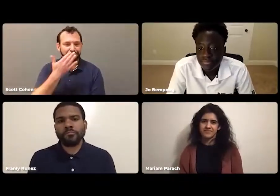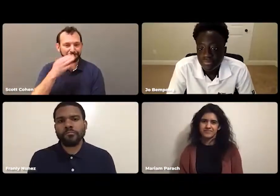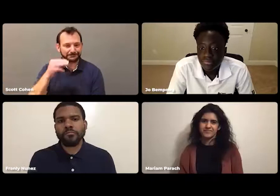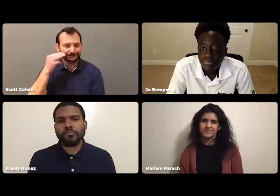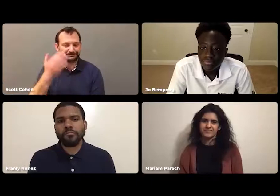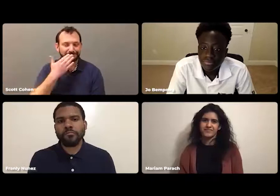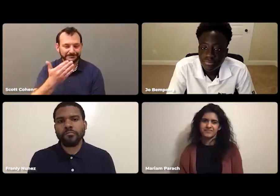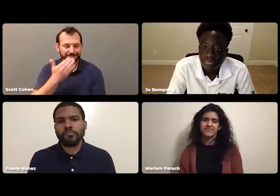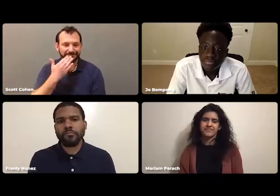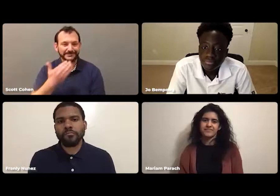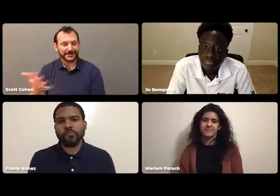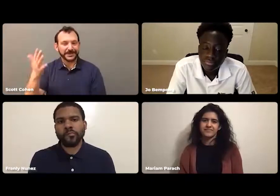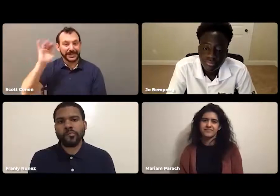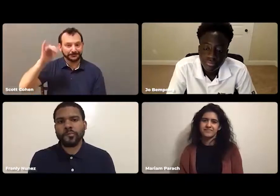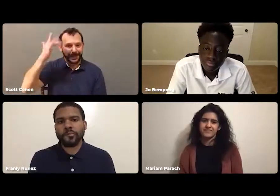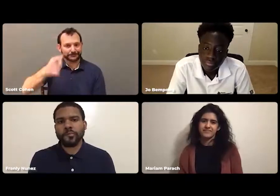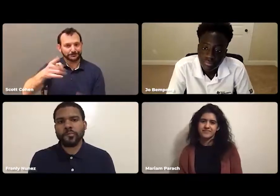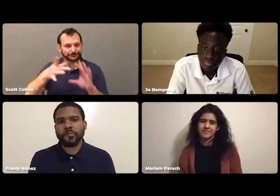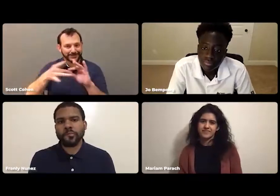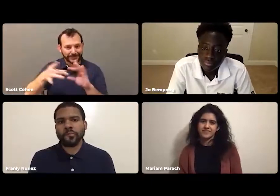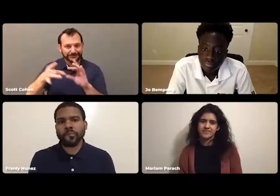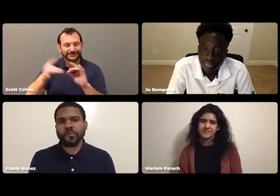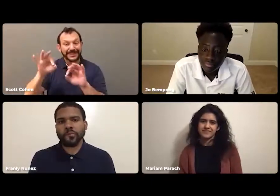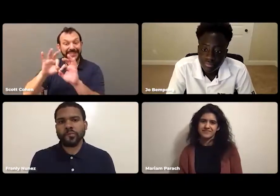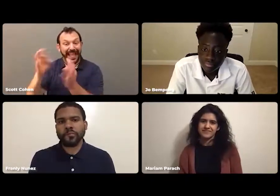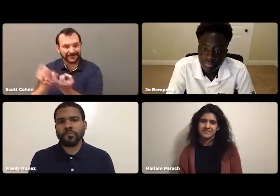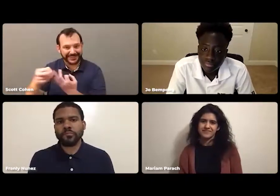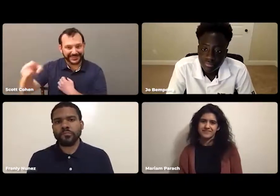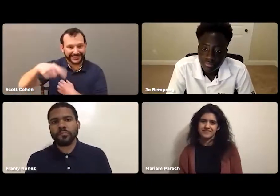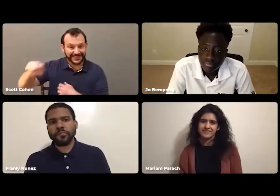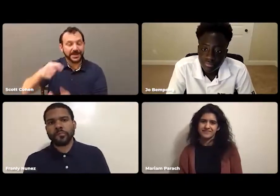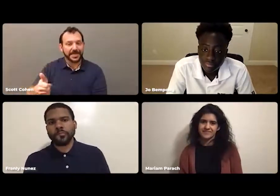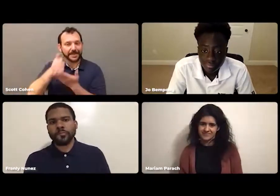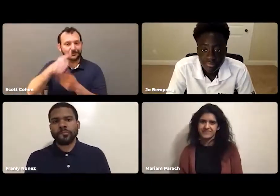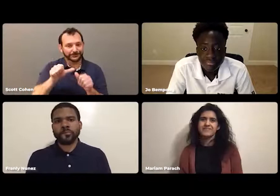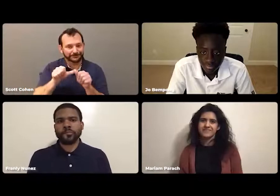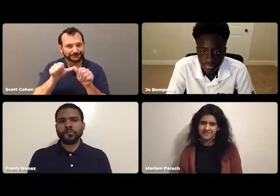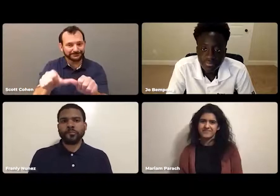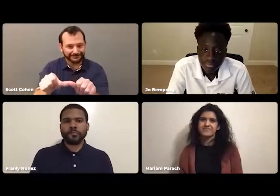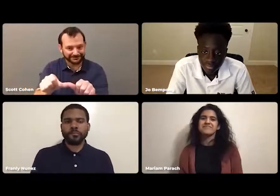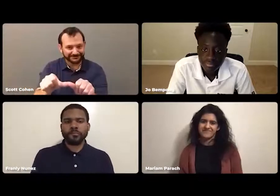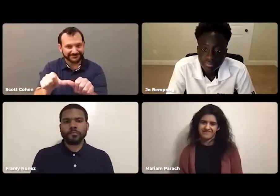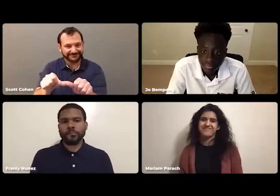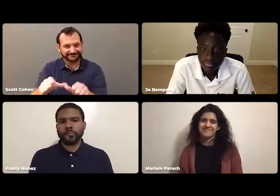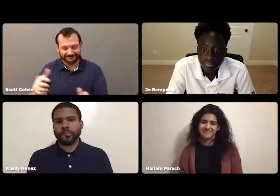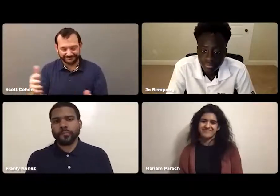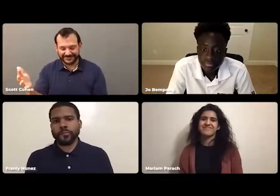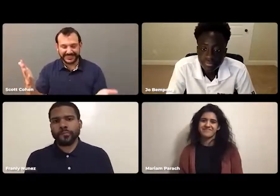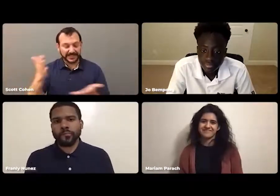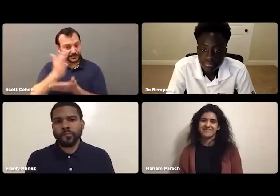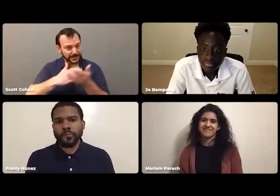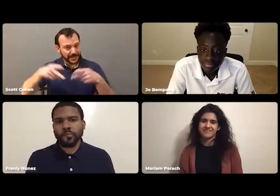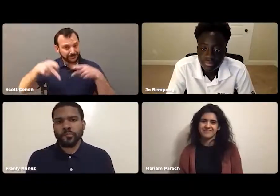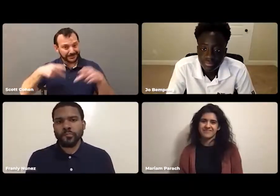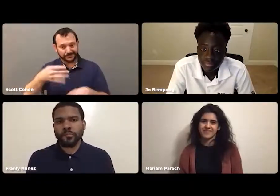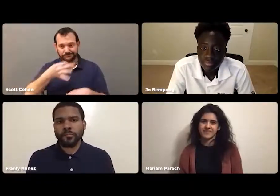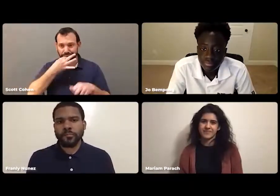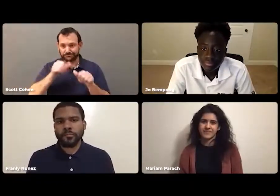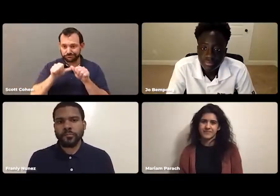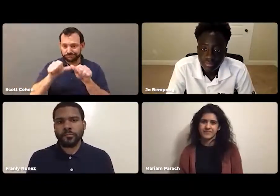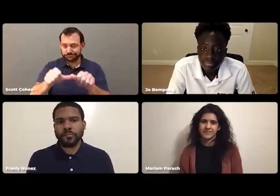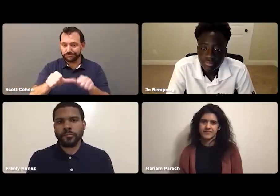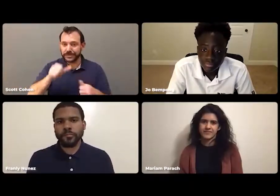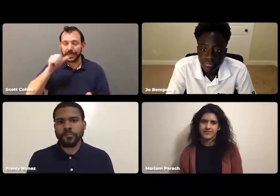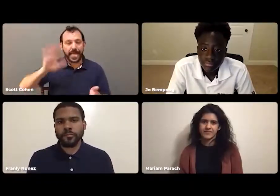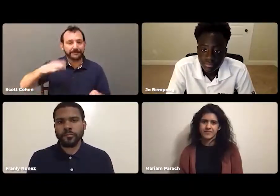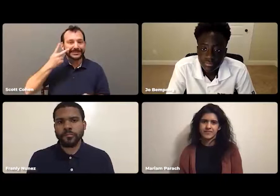That's why you mentioned your families helping you.